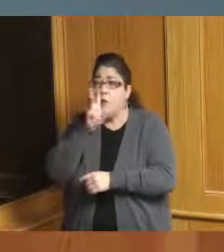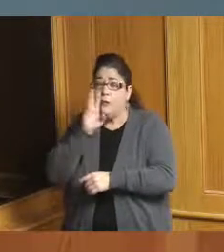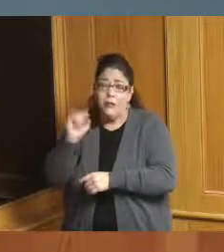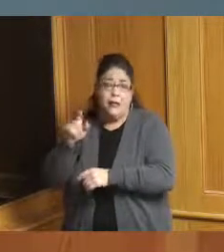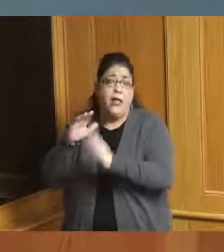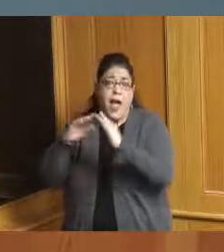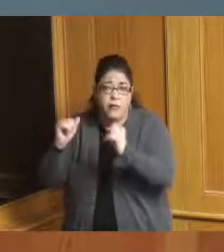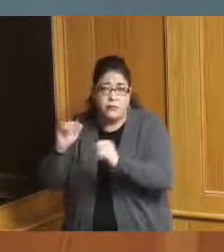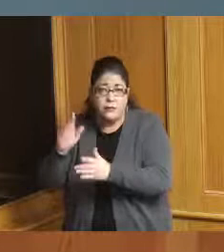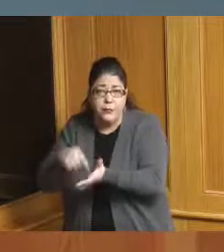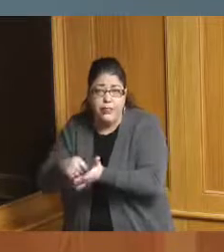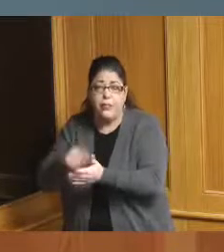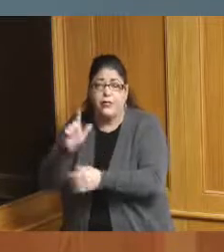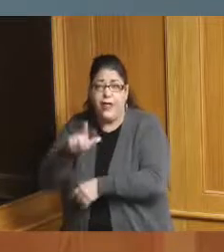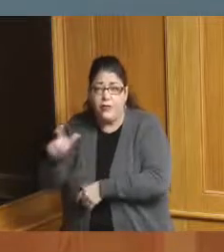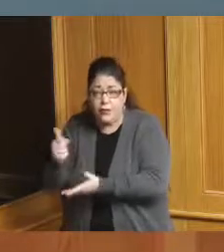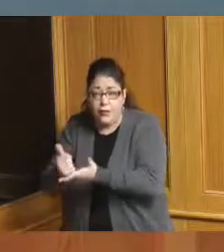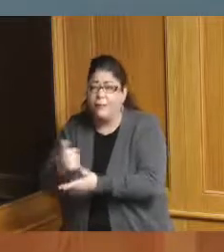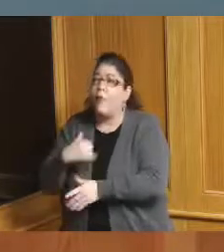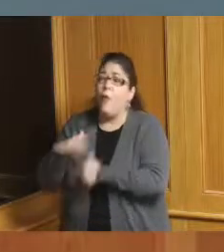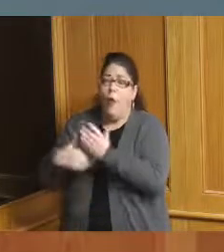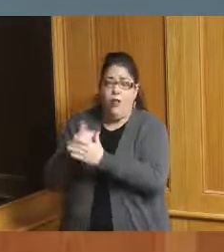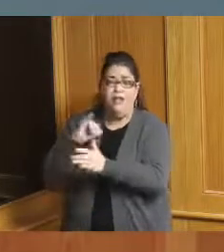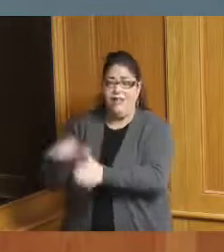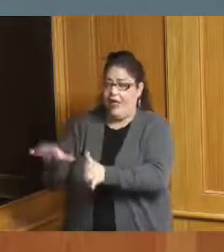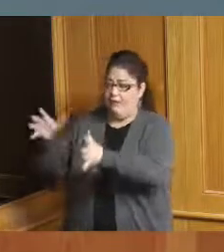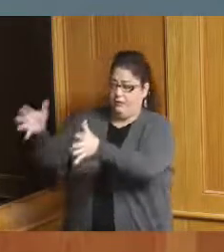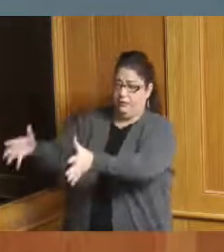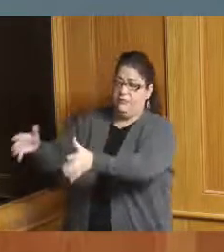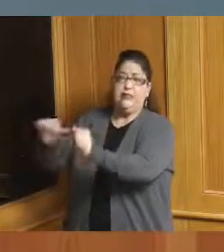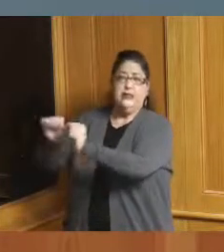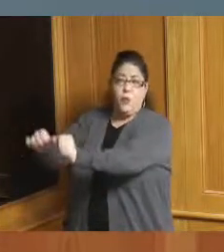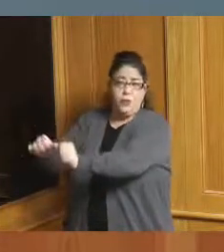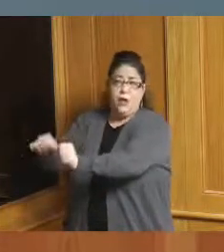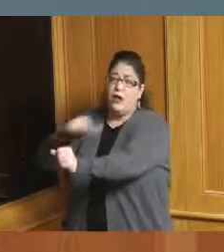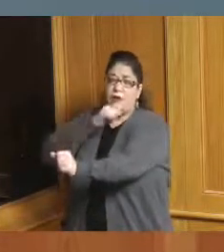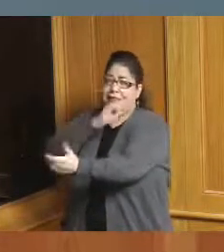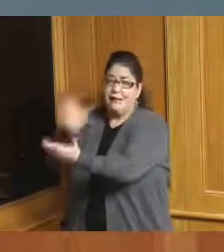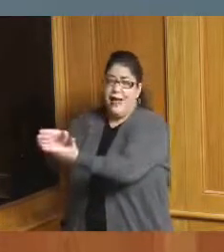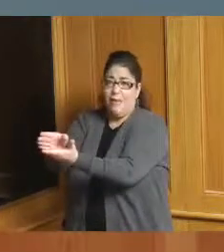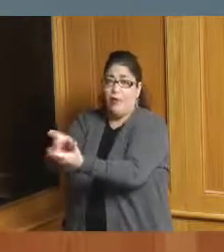this state of emergency doesn't stop any of that it just really enhances it